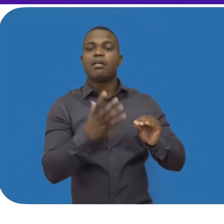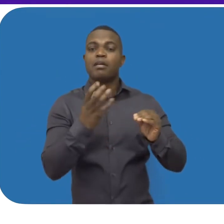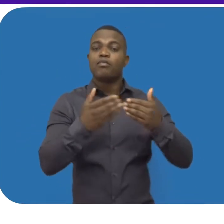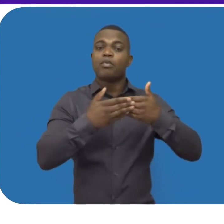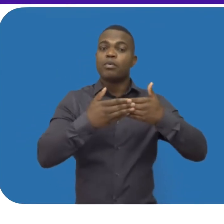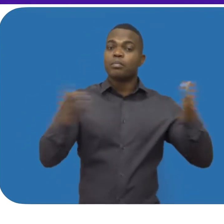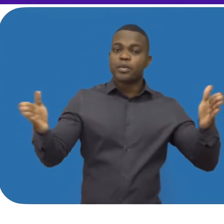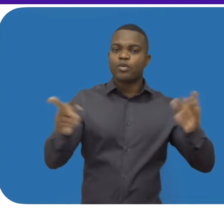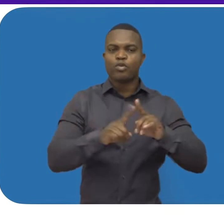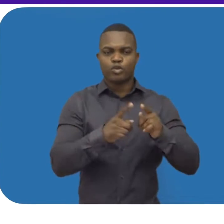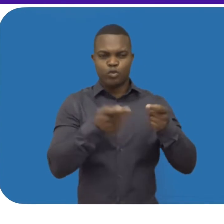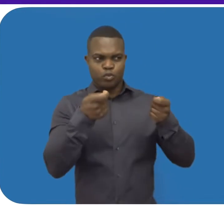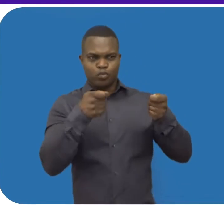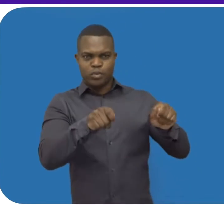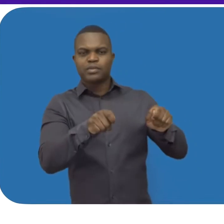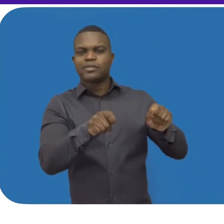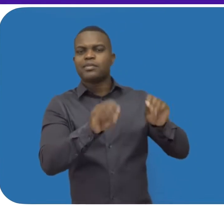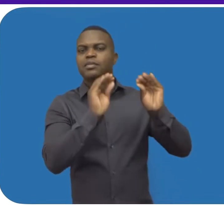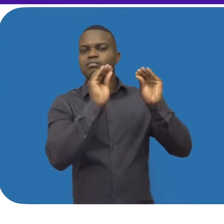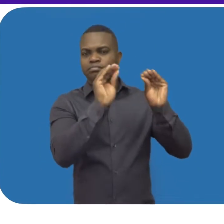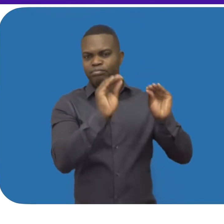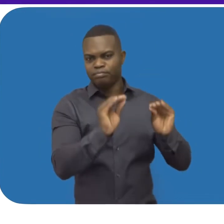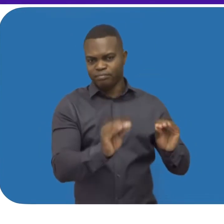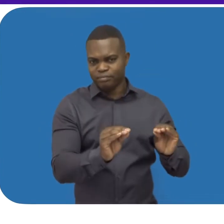and also where you can find those specific recordings.